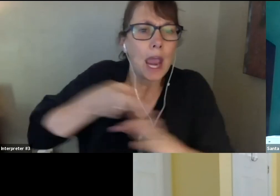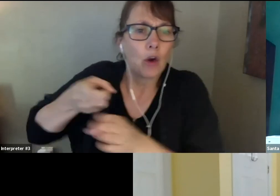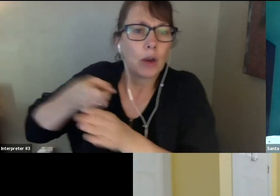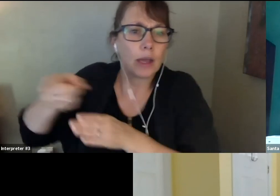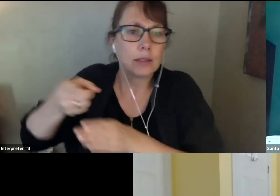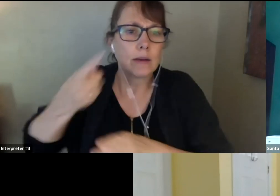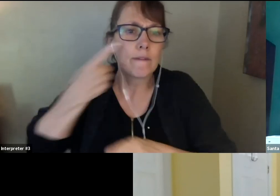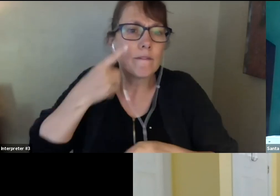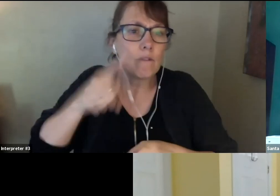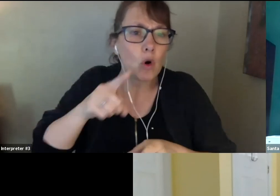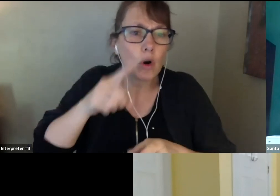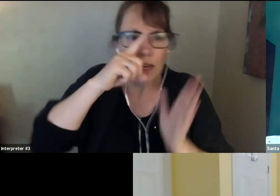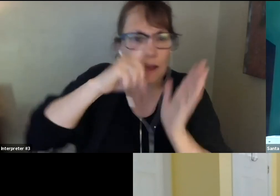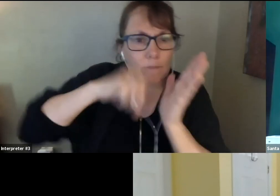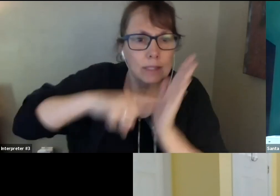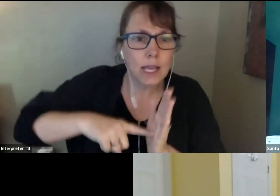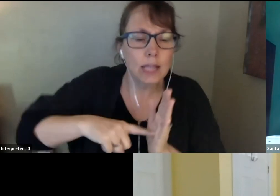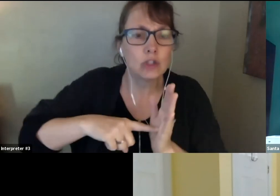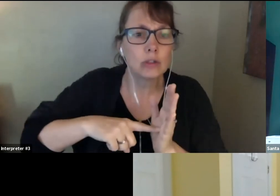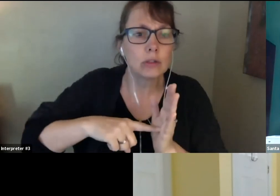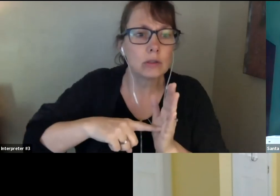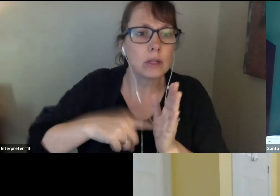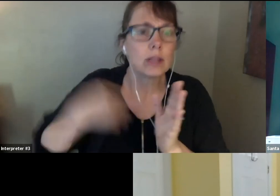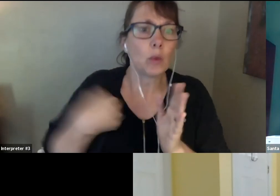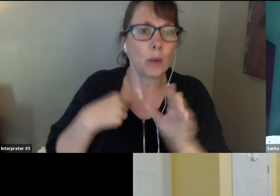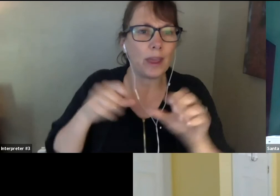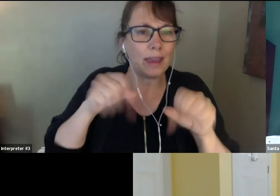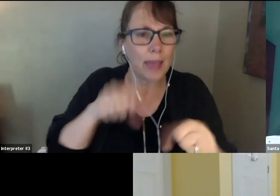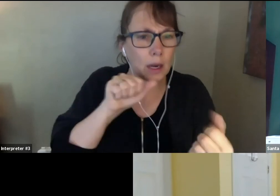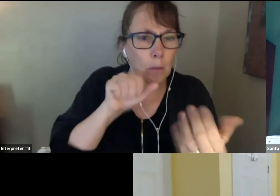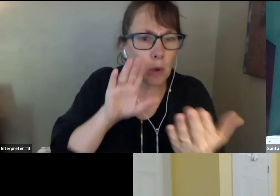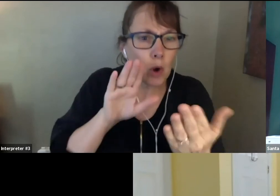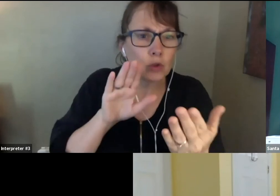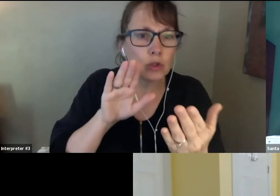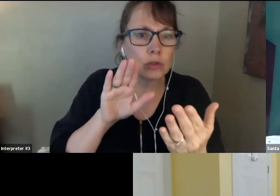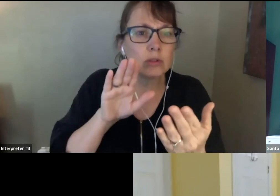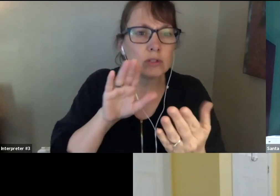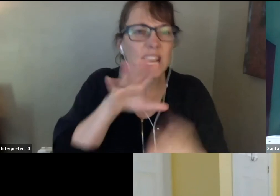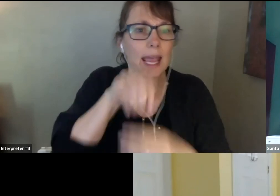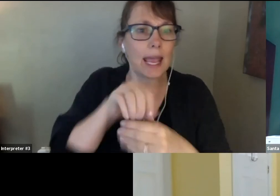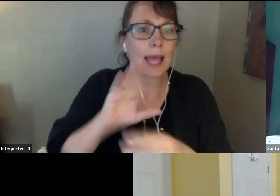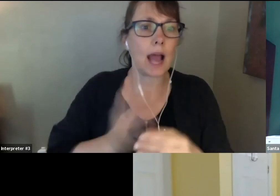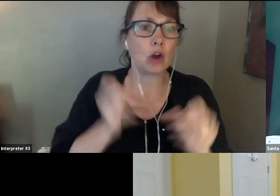are within the bandwidth of a strategic plan. You can’t do everything well, but you can